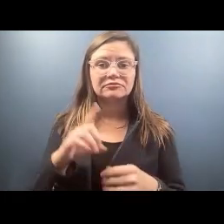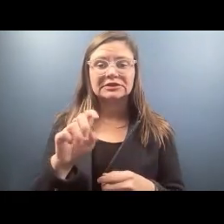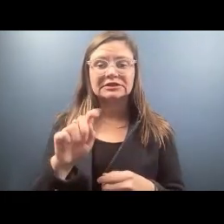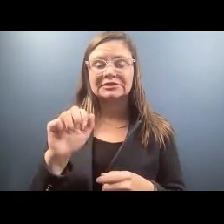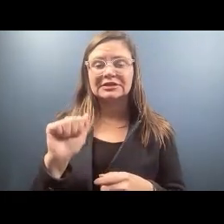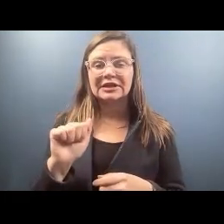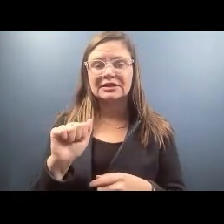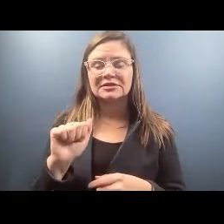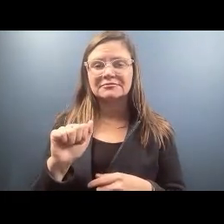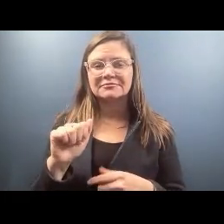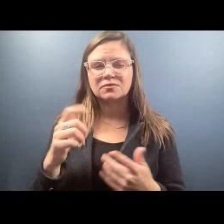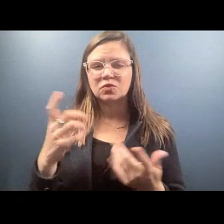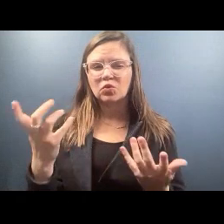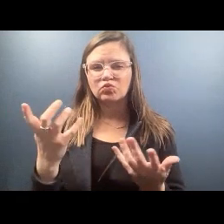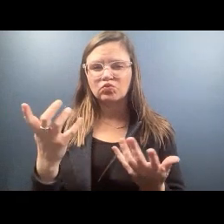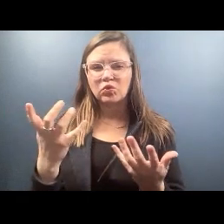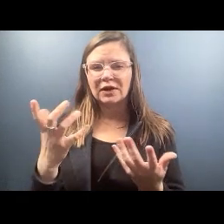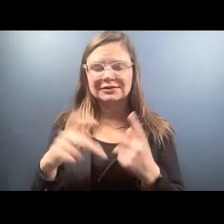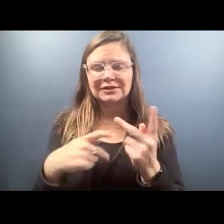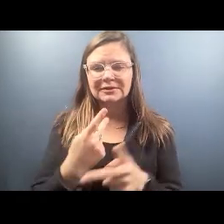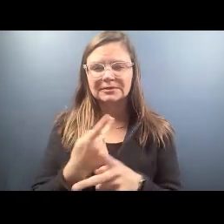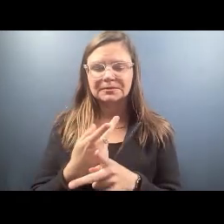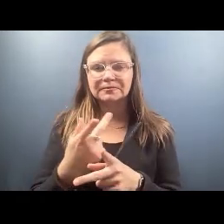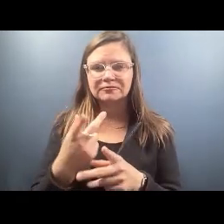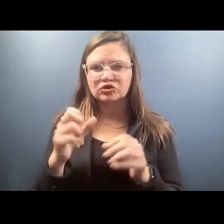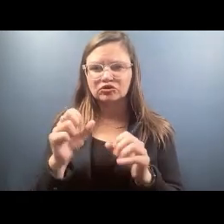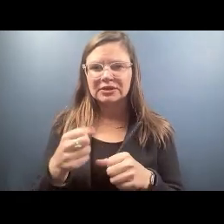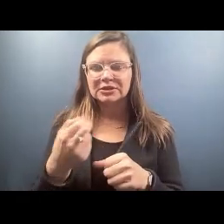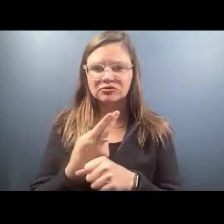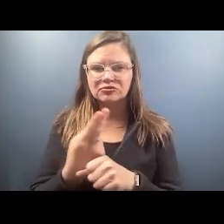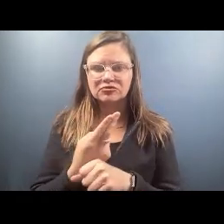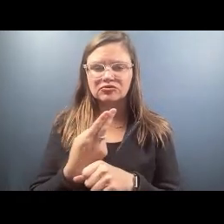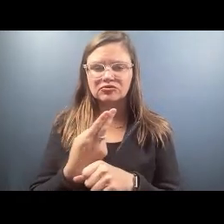There are infinite data sources you could draw from to address your data needs.